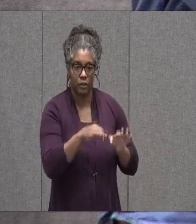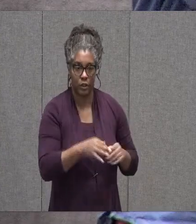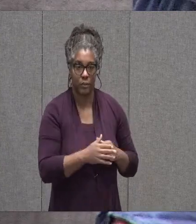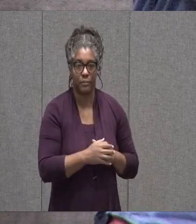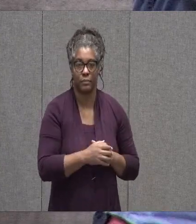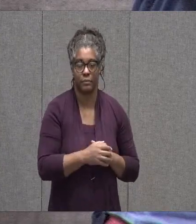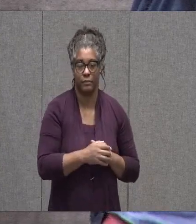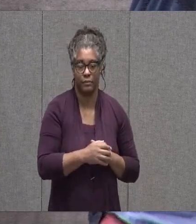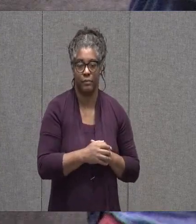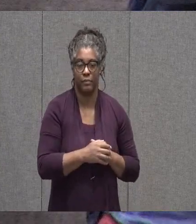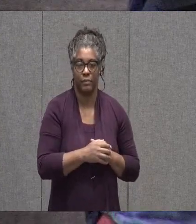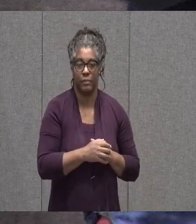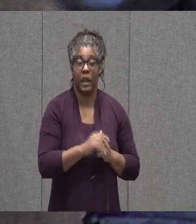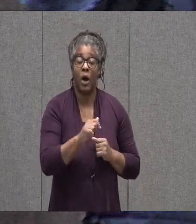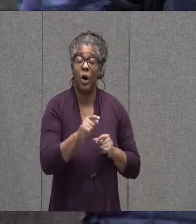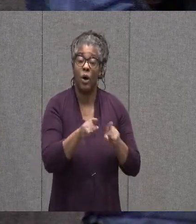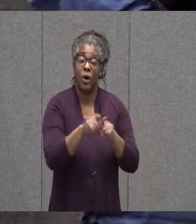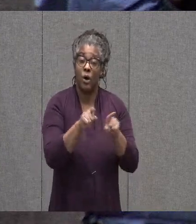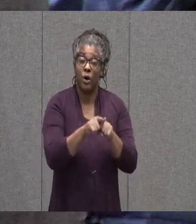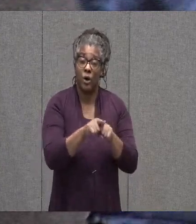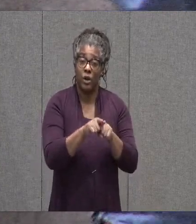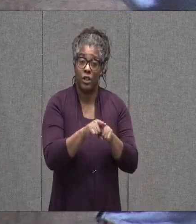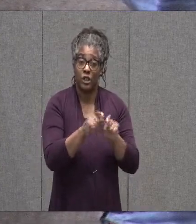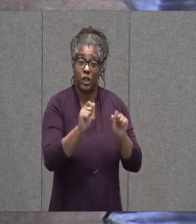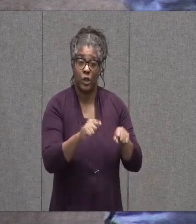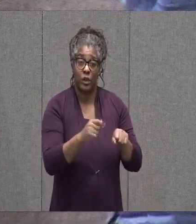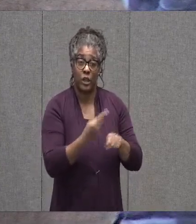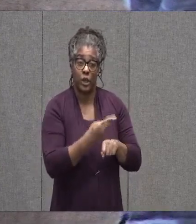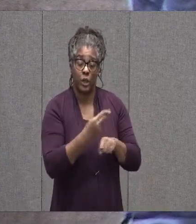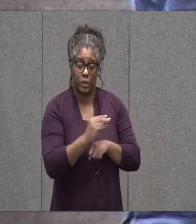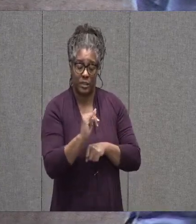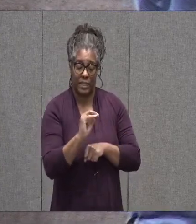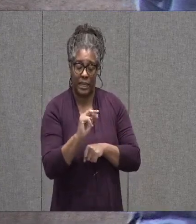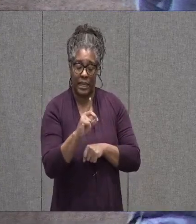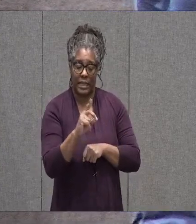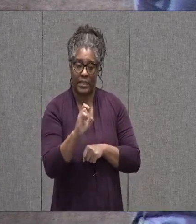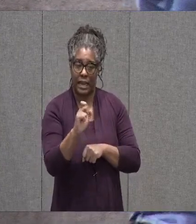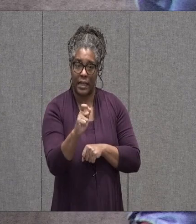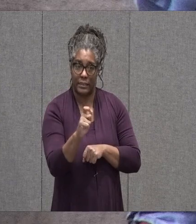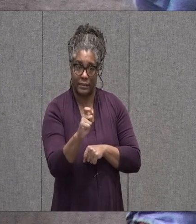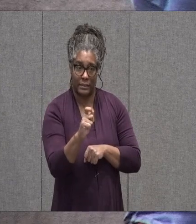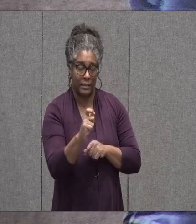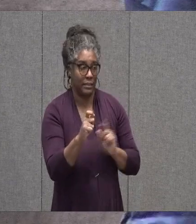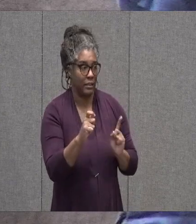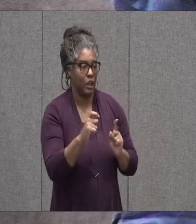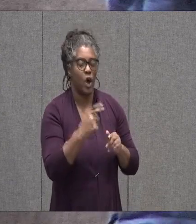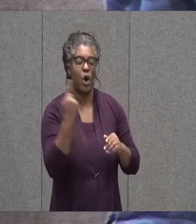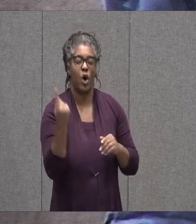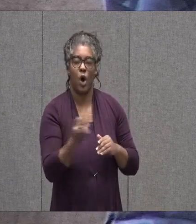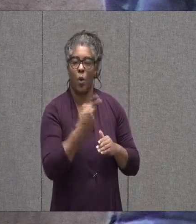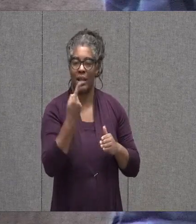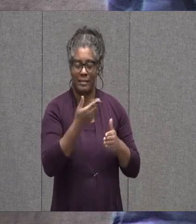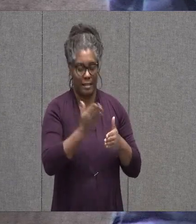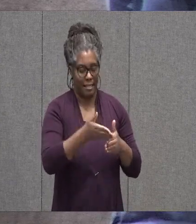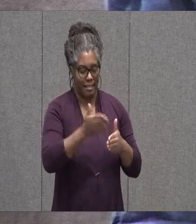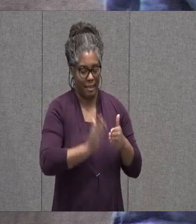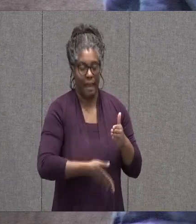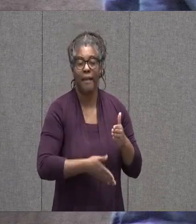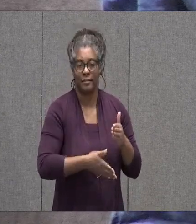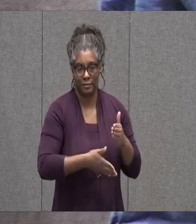you can go to a place called the index, and the index is always at the end of the book.